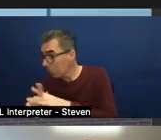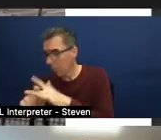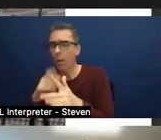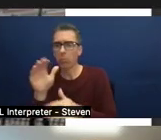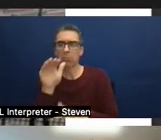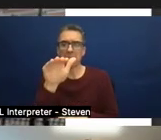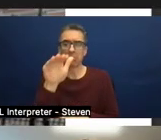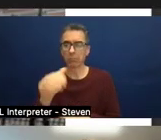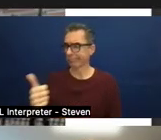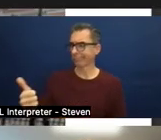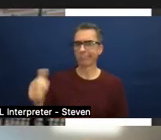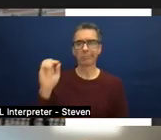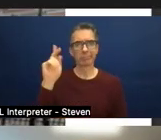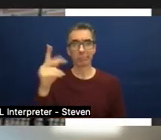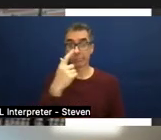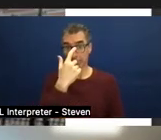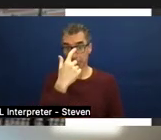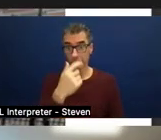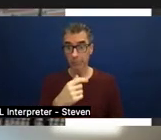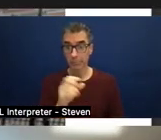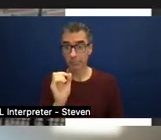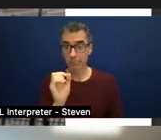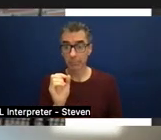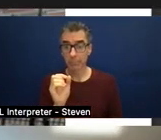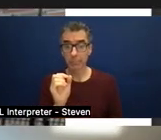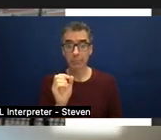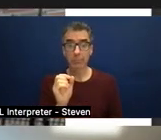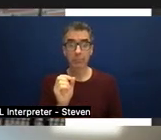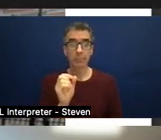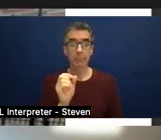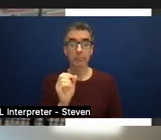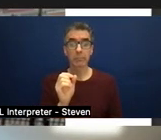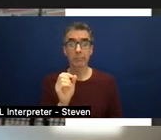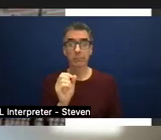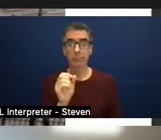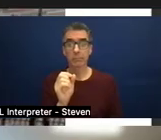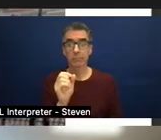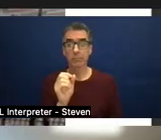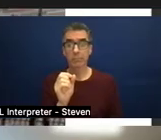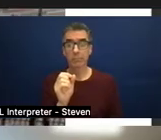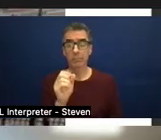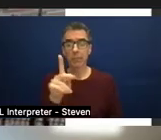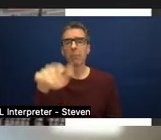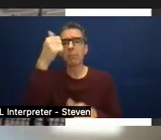I think we can go, yes. So before we broke for questions, we were talking about the station